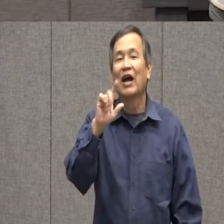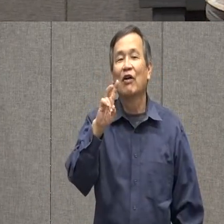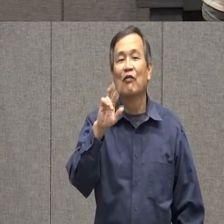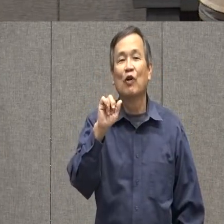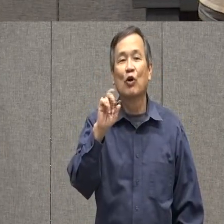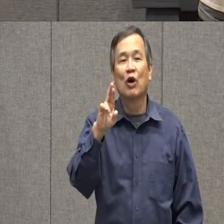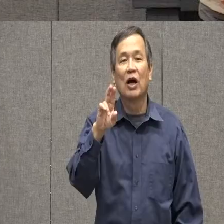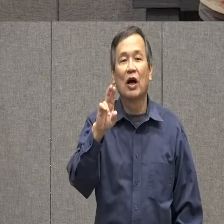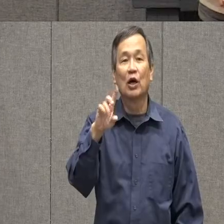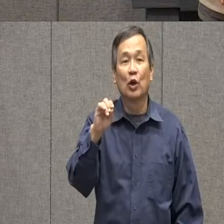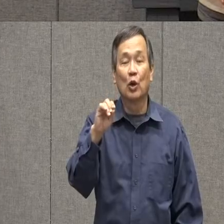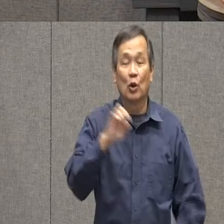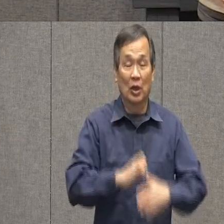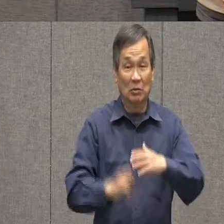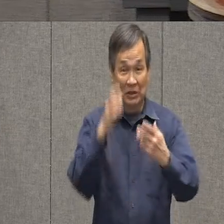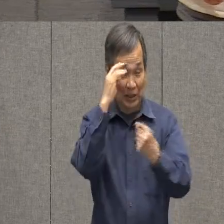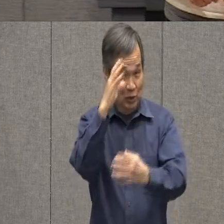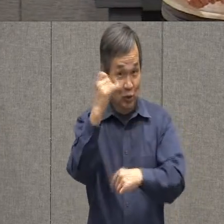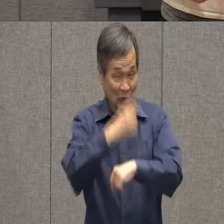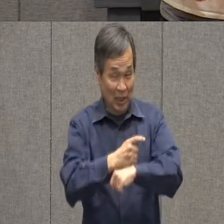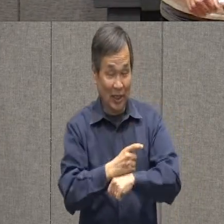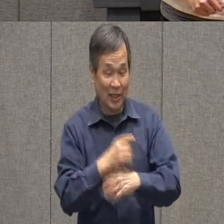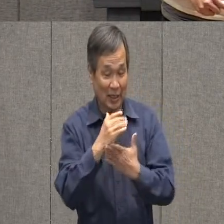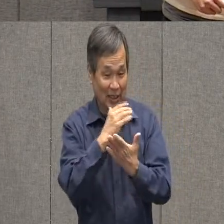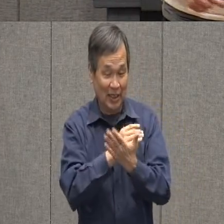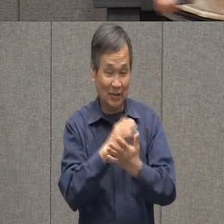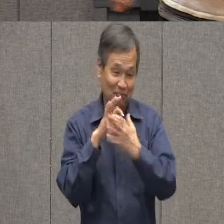And we have an art lesson today on figure drawing.